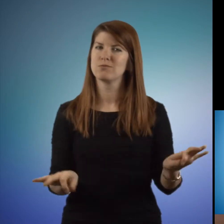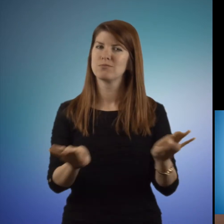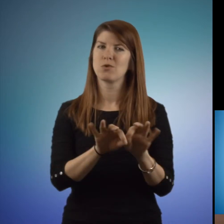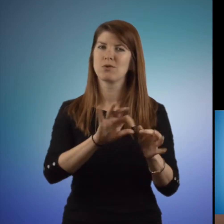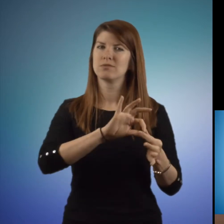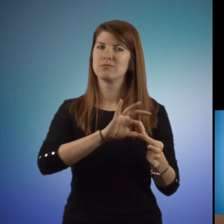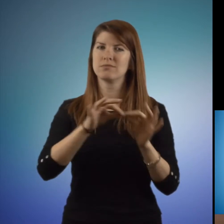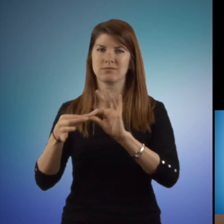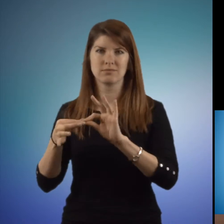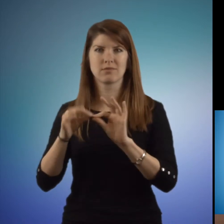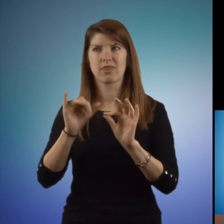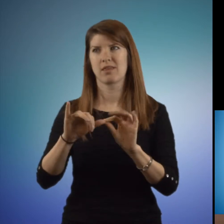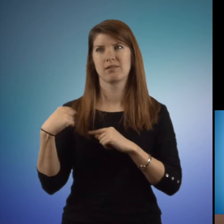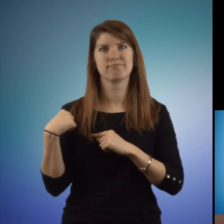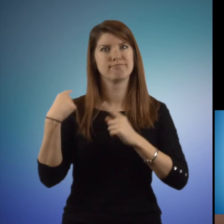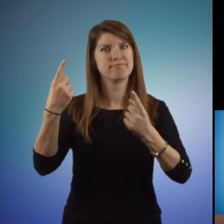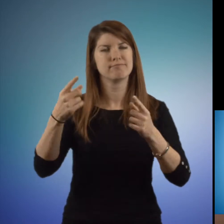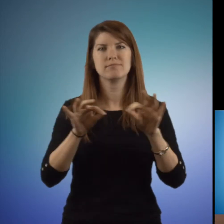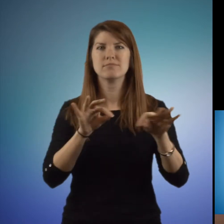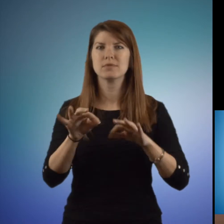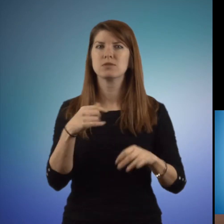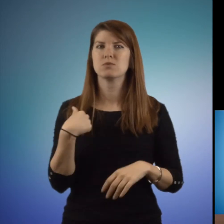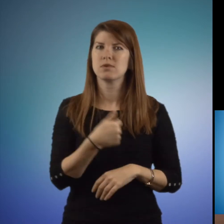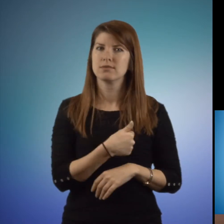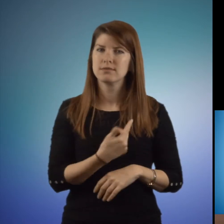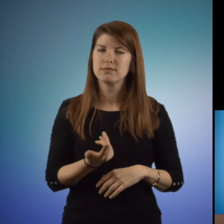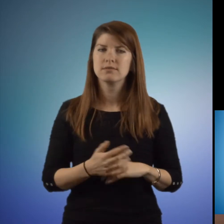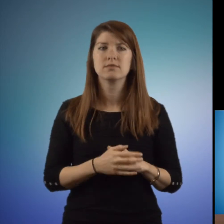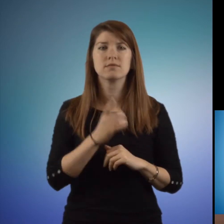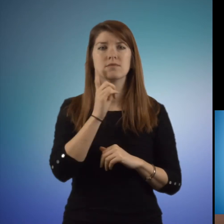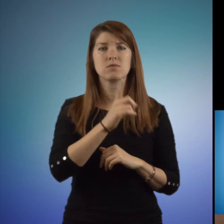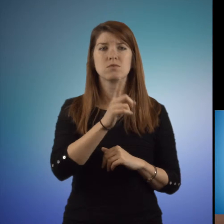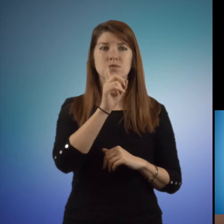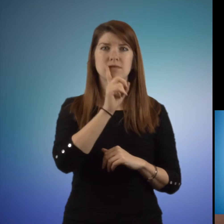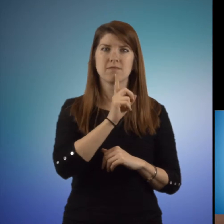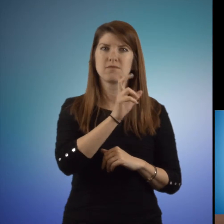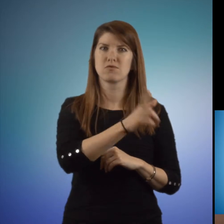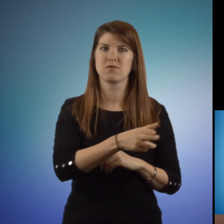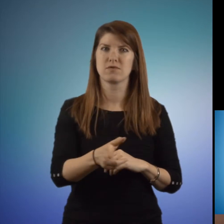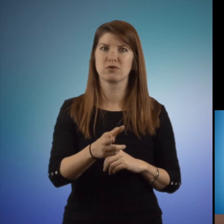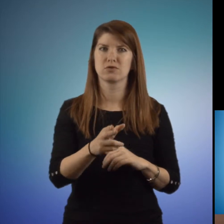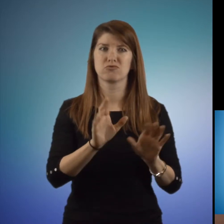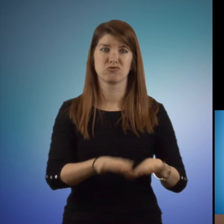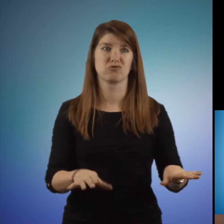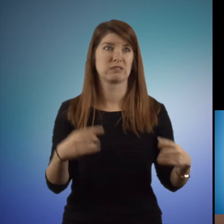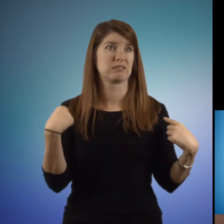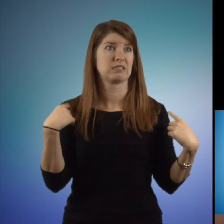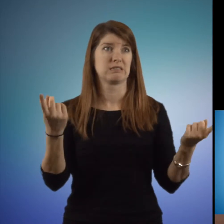that have been explained to us for deaf and hard of hearing students since the advent